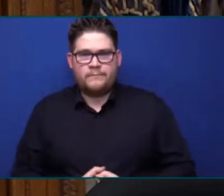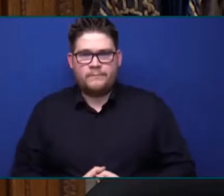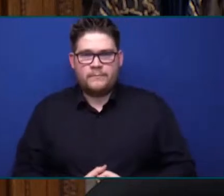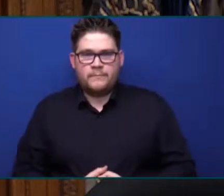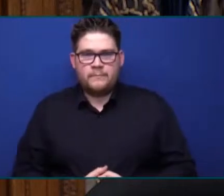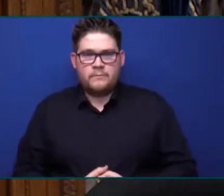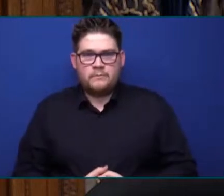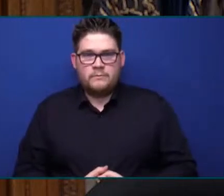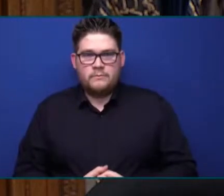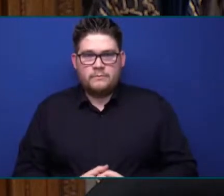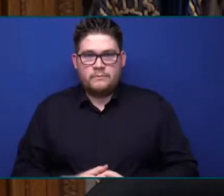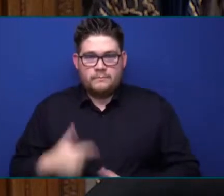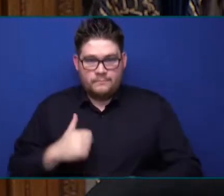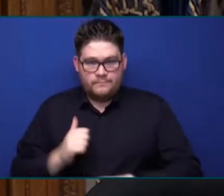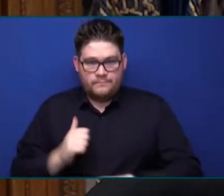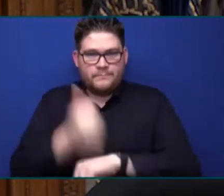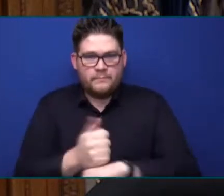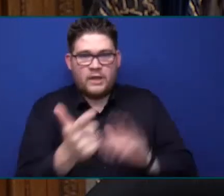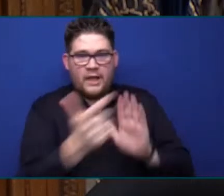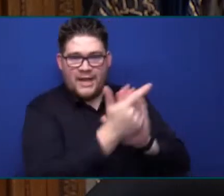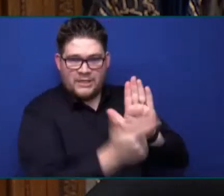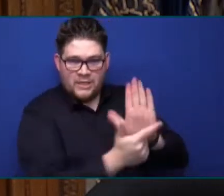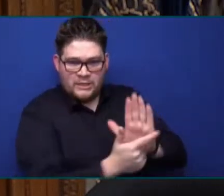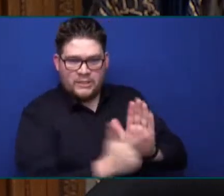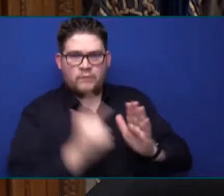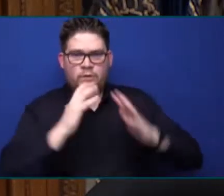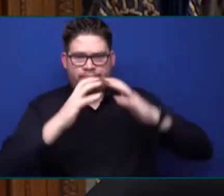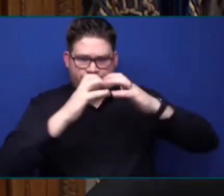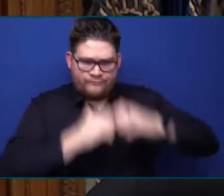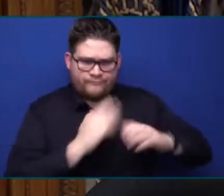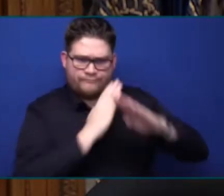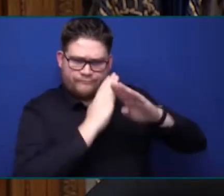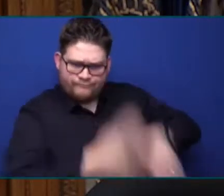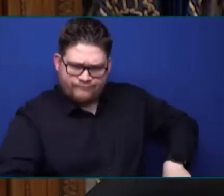regardless of their ability, could have equal opportunities to participate